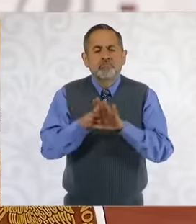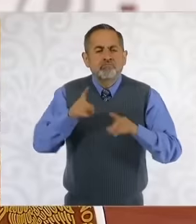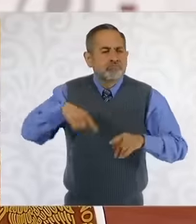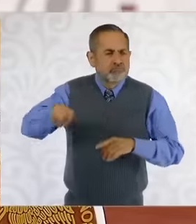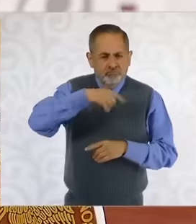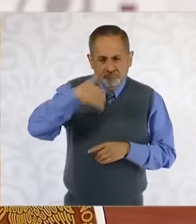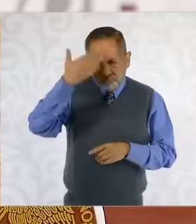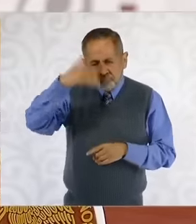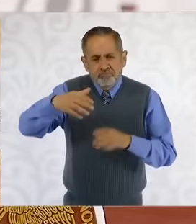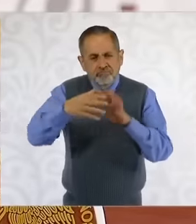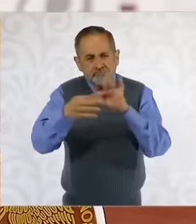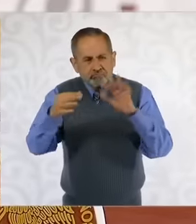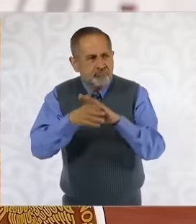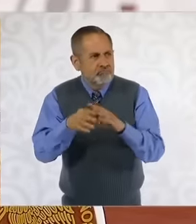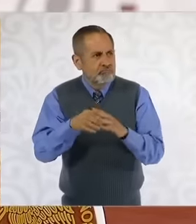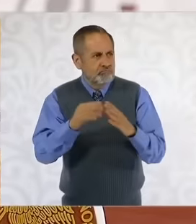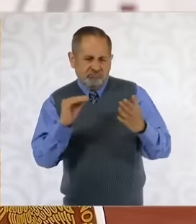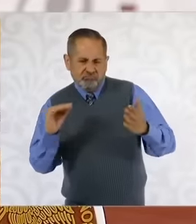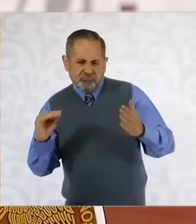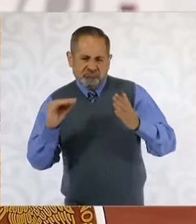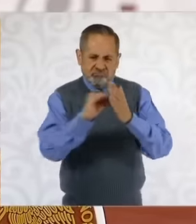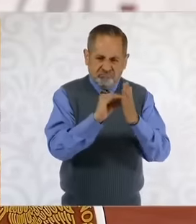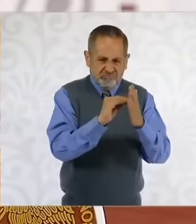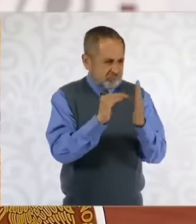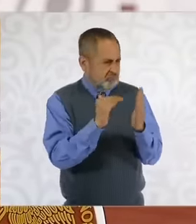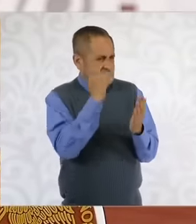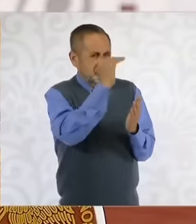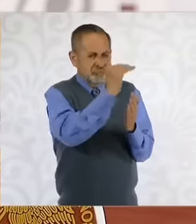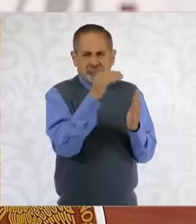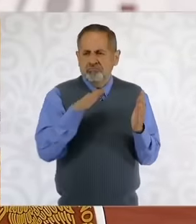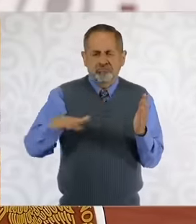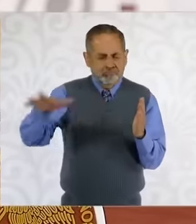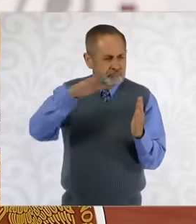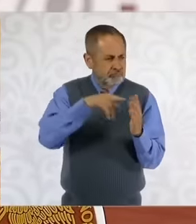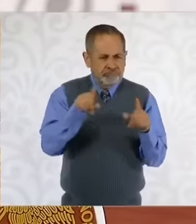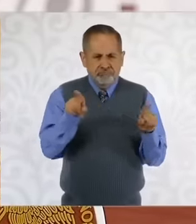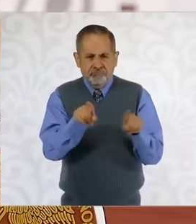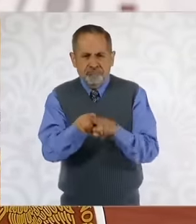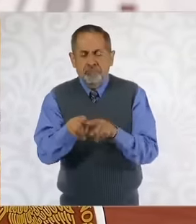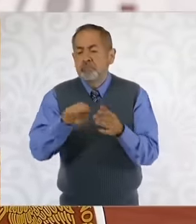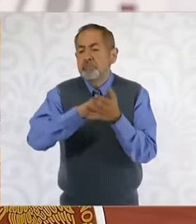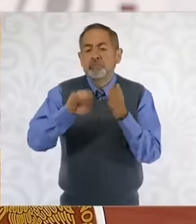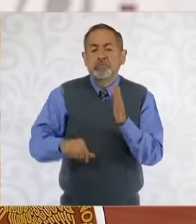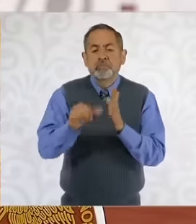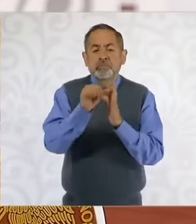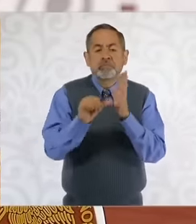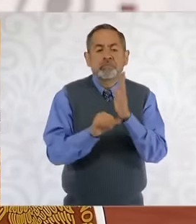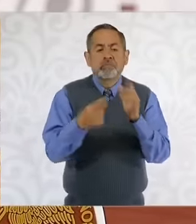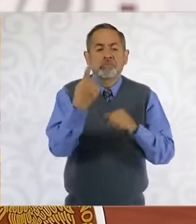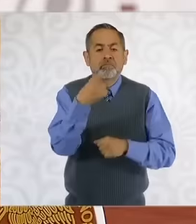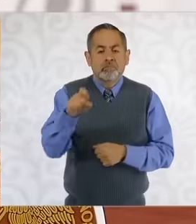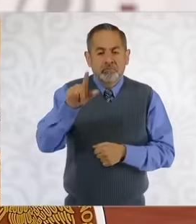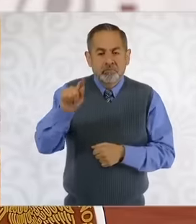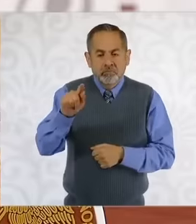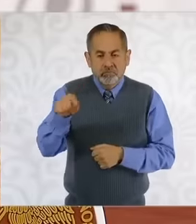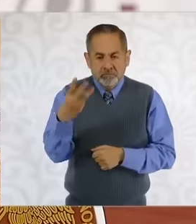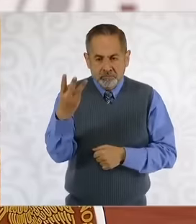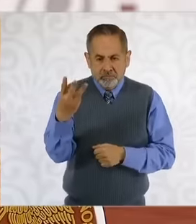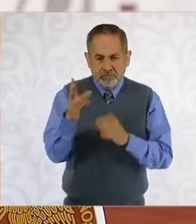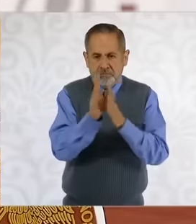in judicial interpretation and in our constitutional article 133. What does